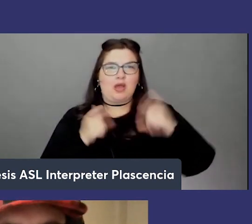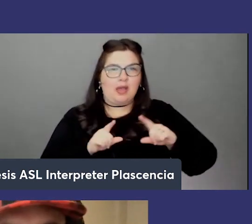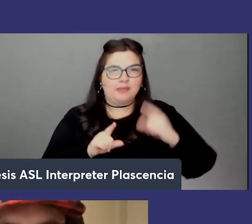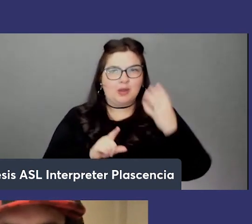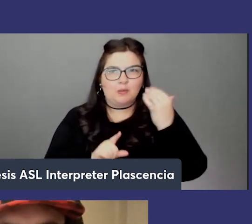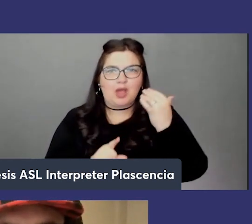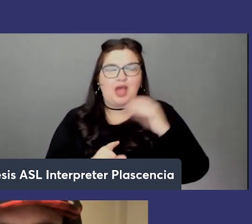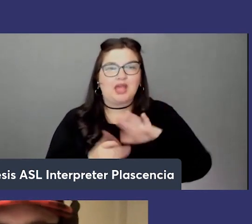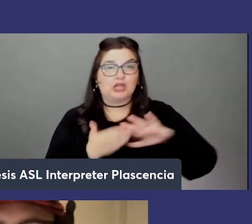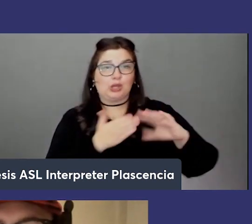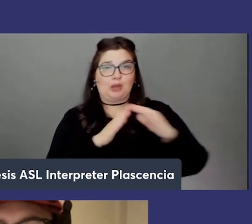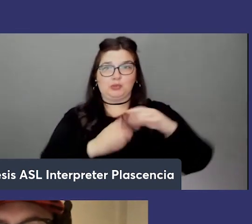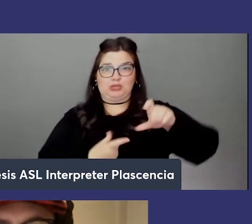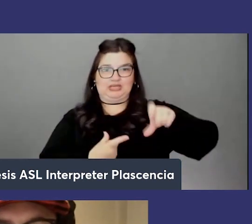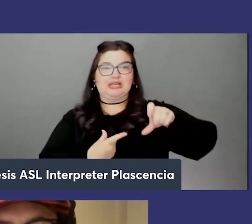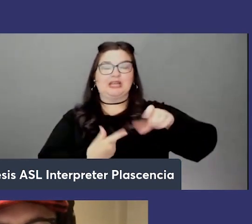Lumigo is free,